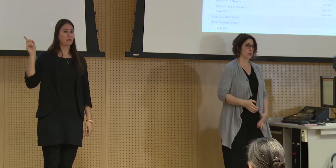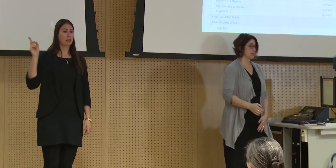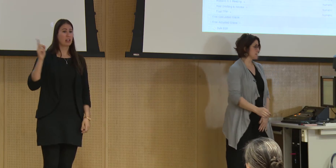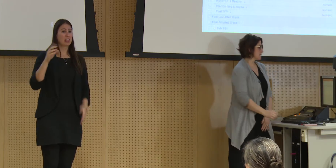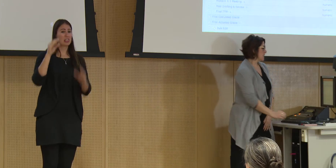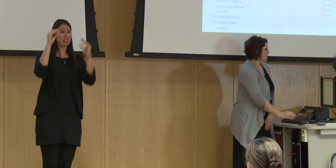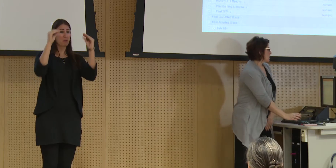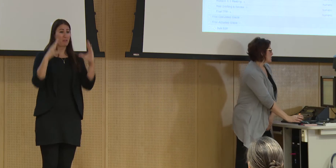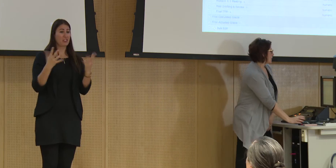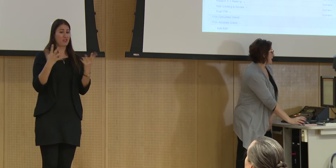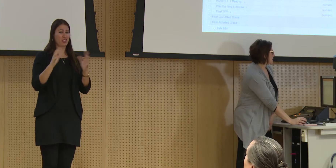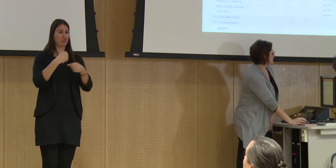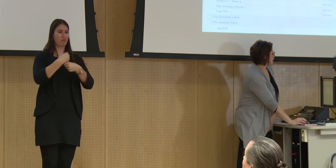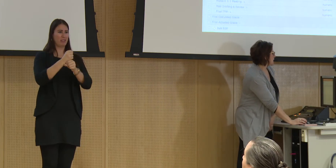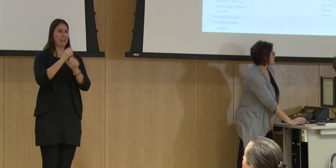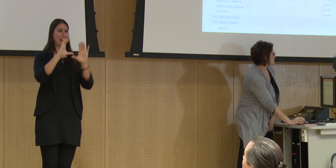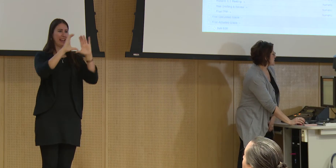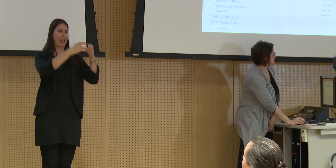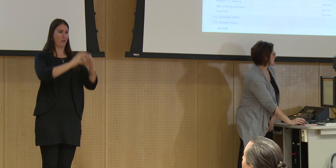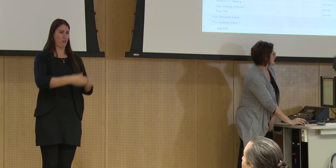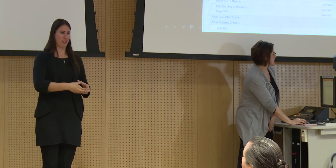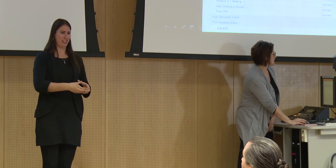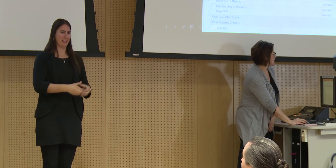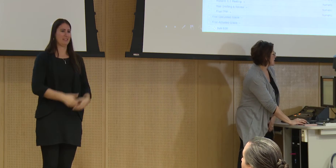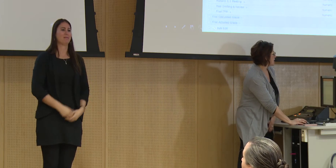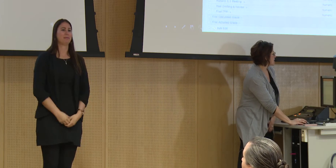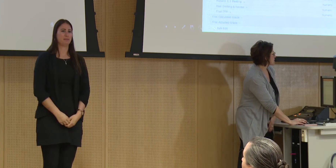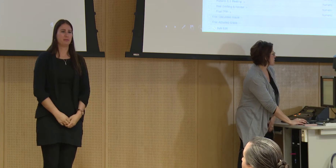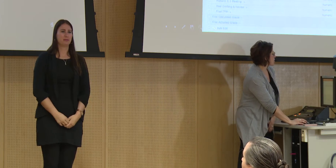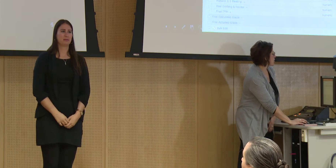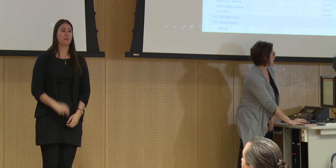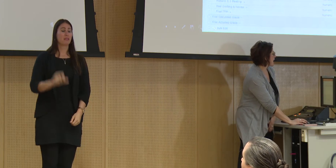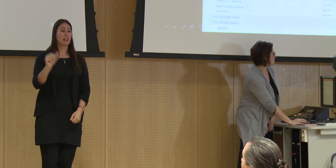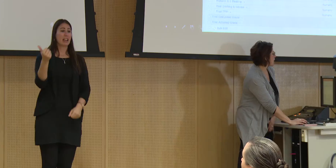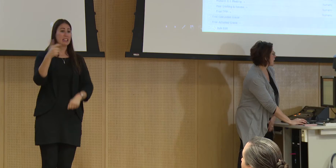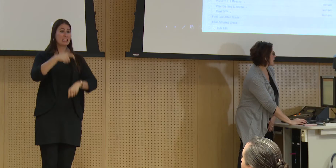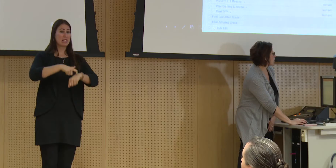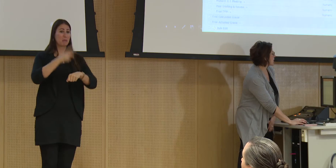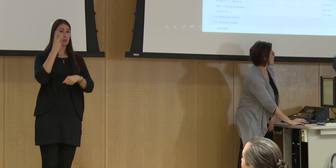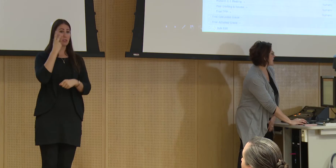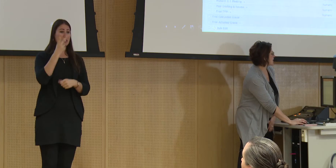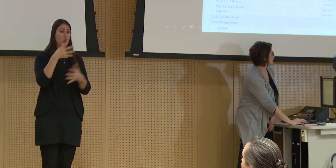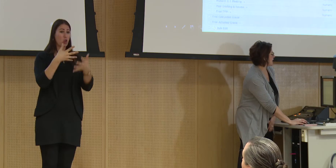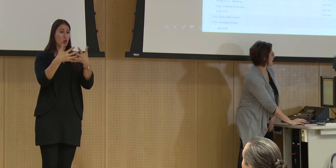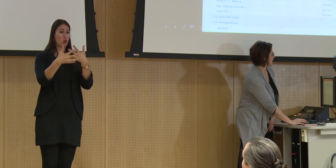So anytime you see this gray bar with an item